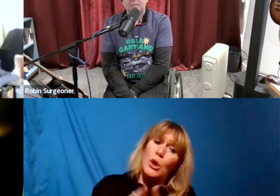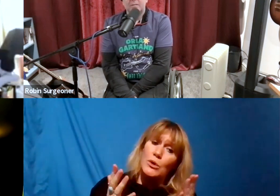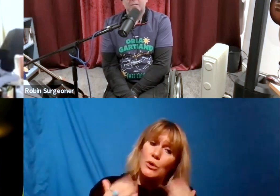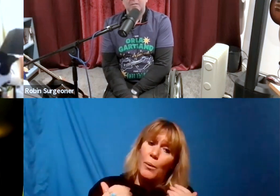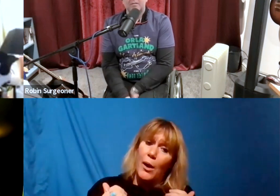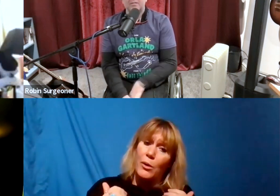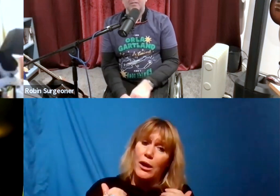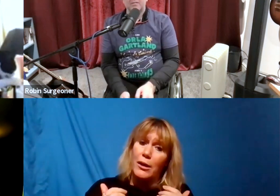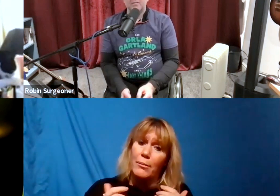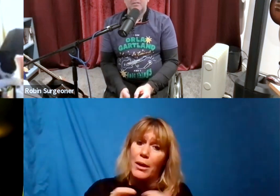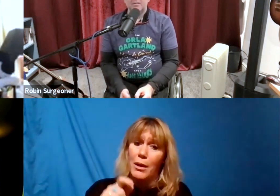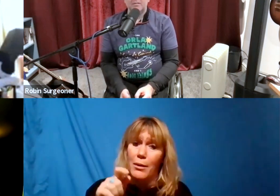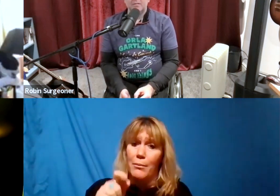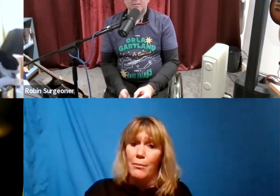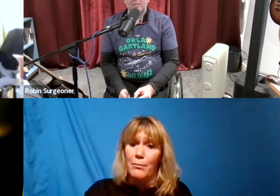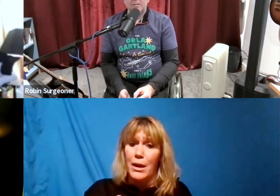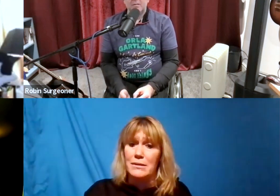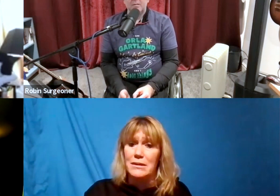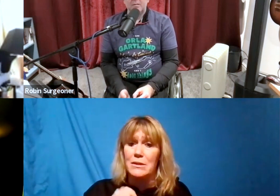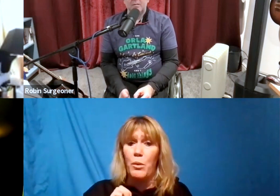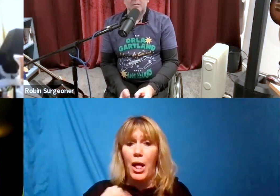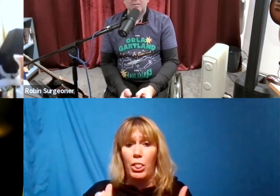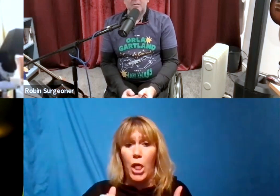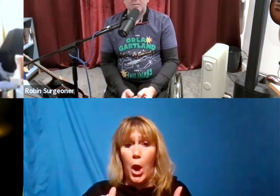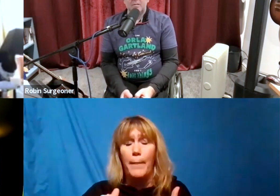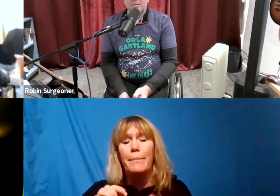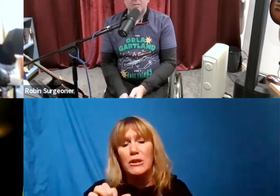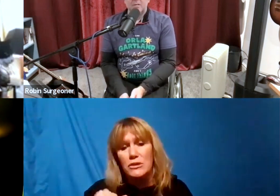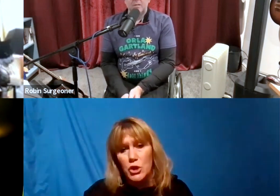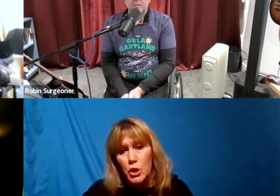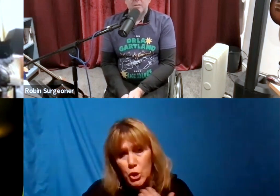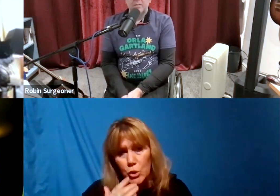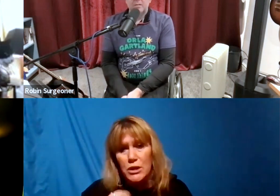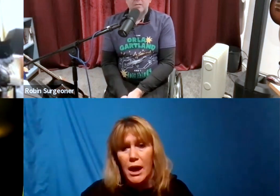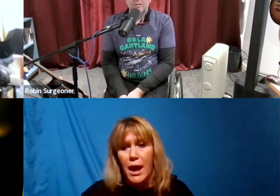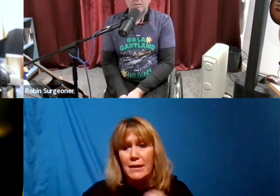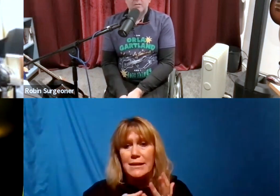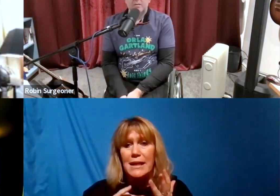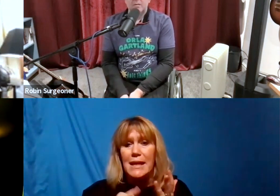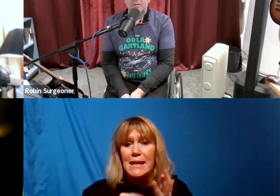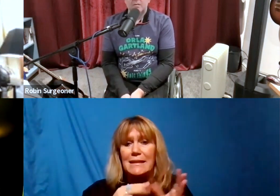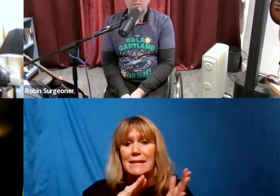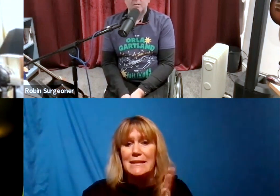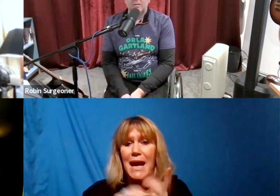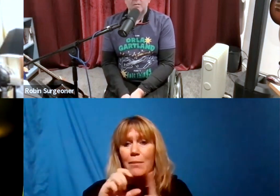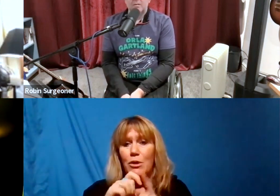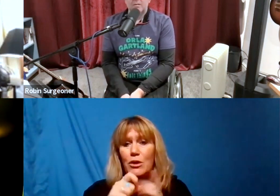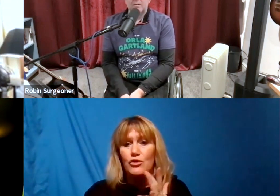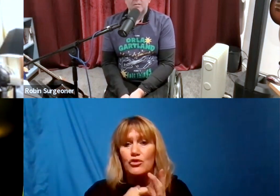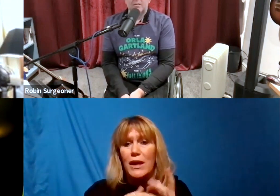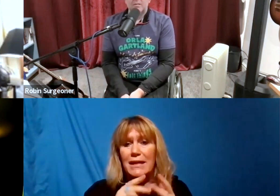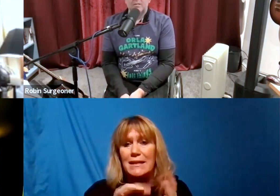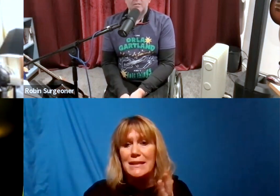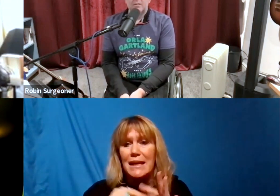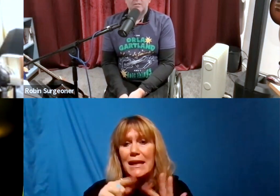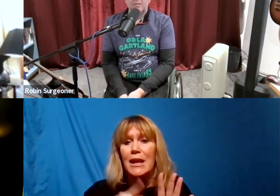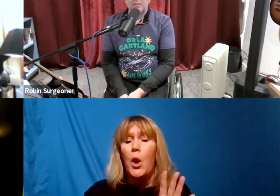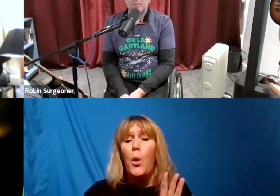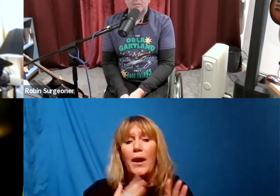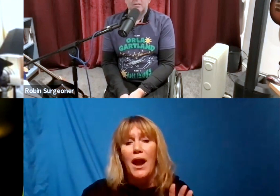That you're mine. There is always a place for you wherever I am. I'll keep you in mind along the way. All this time and distance. No it will never stand between us. I wake up and fall asleep dreaming of you every day. There is always a place for you wherever I am.